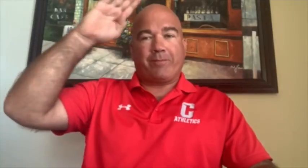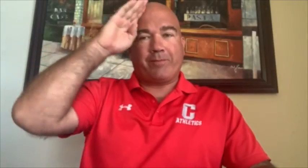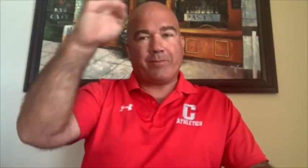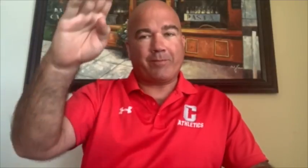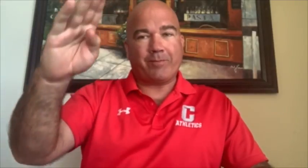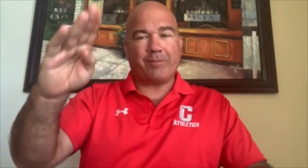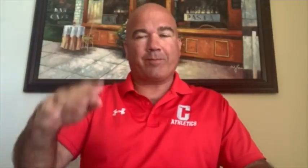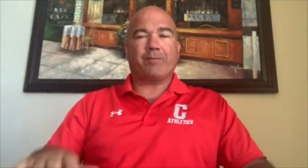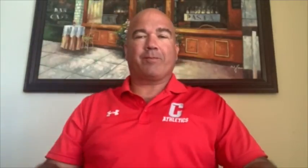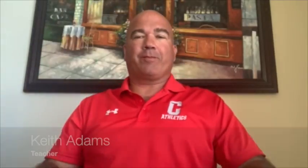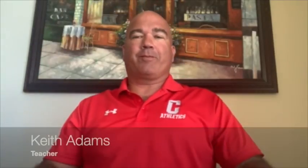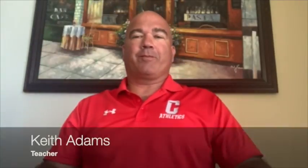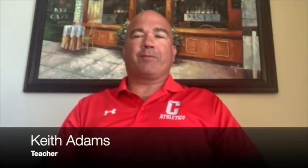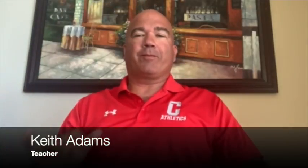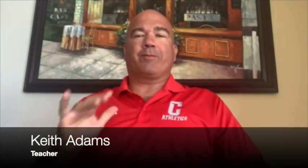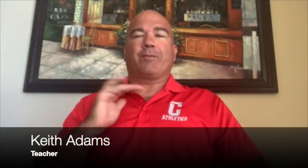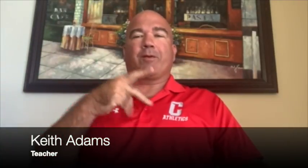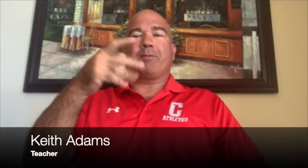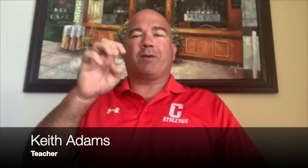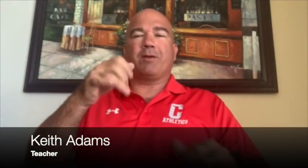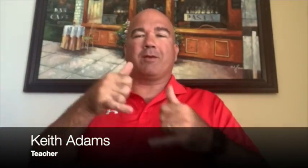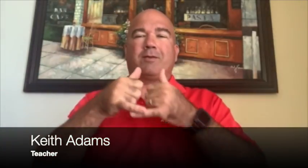to the